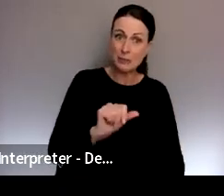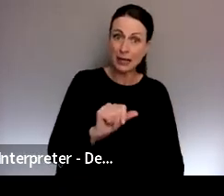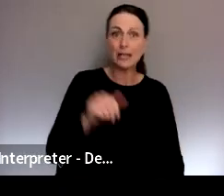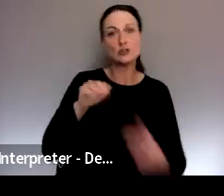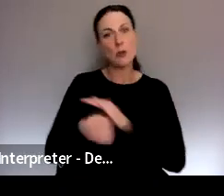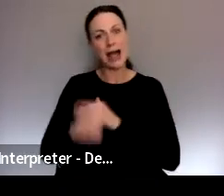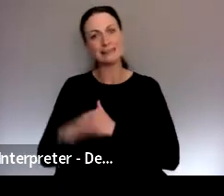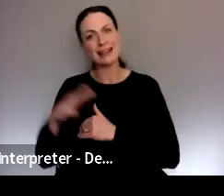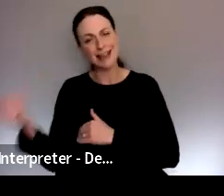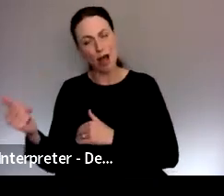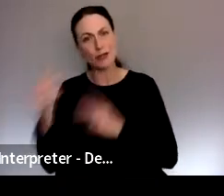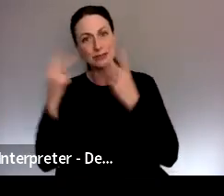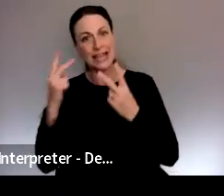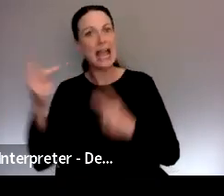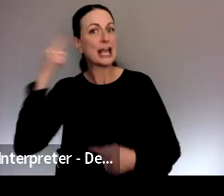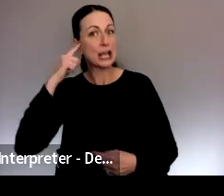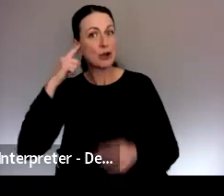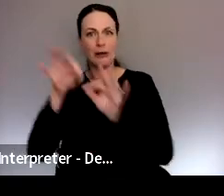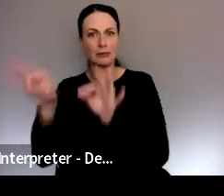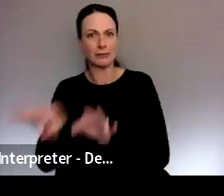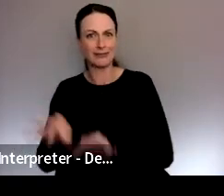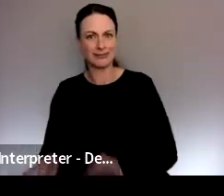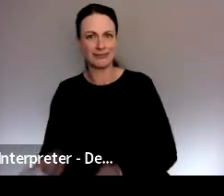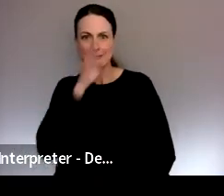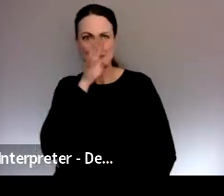to access what others can see by hearing it read out loud. Right? Okay.